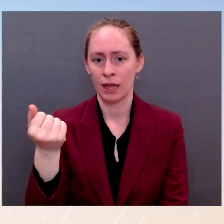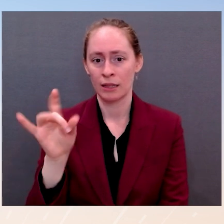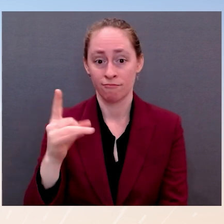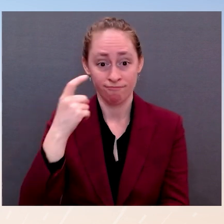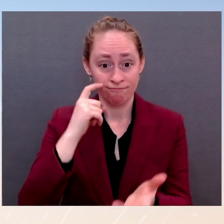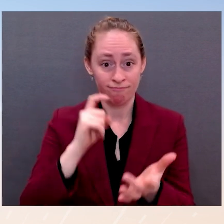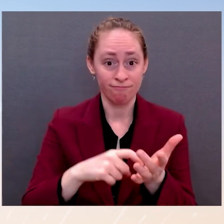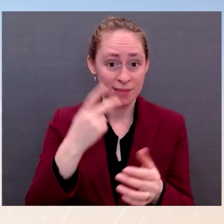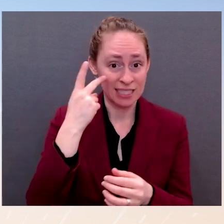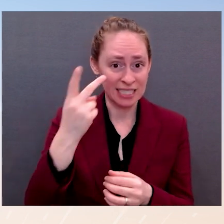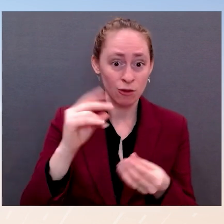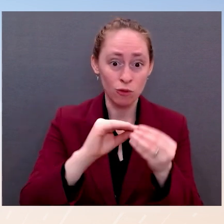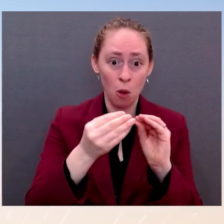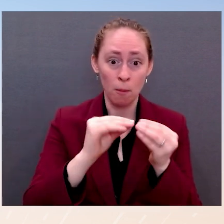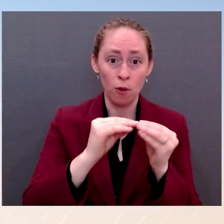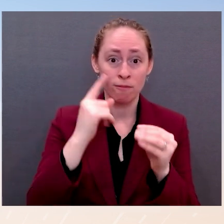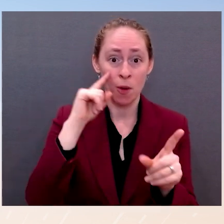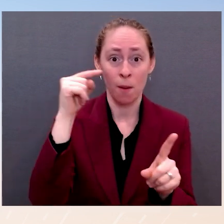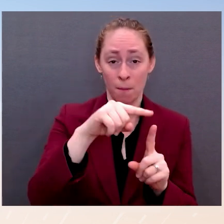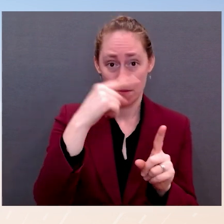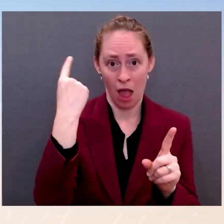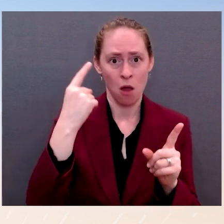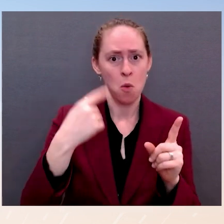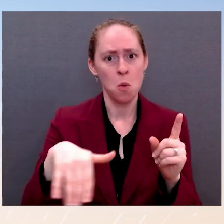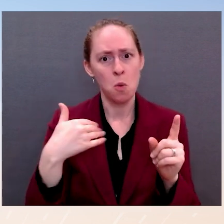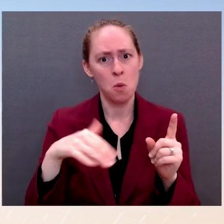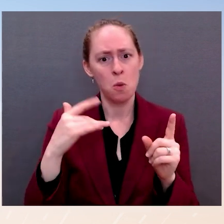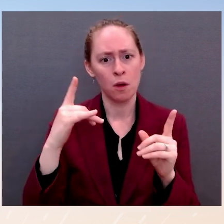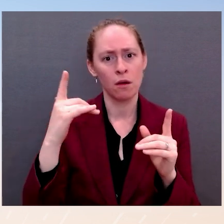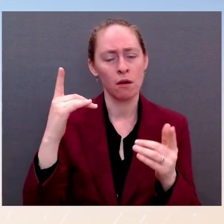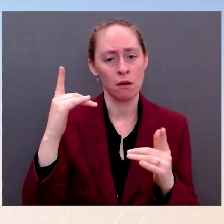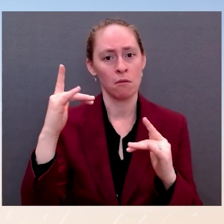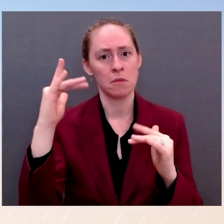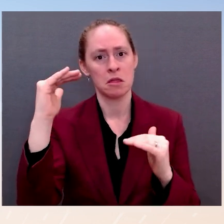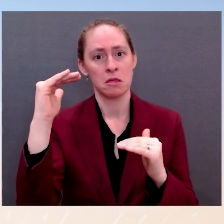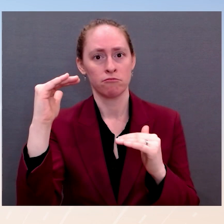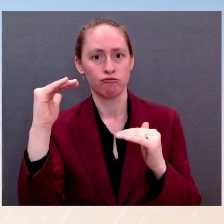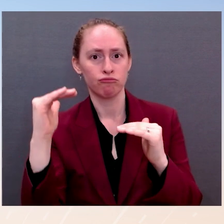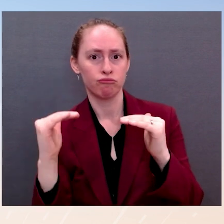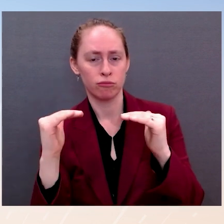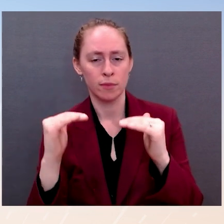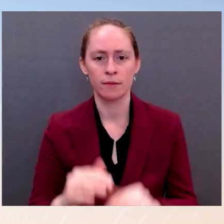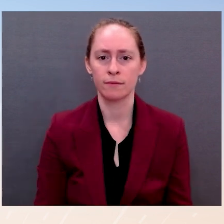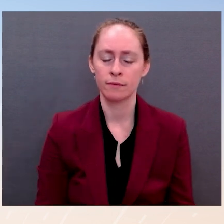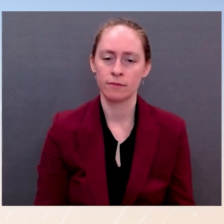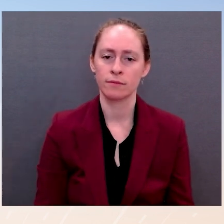which closed the gap in overall cancer incidence. This resulted in a rate of new cancer